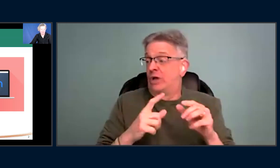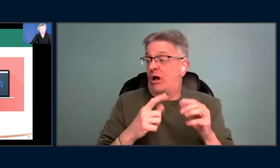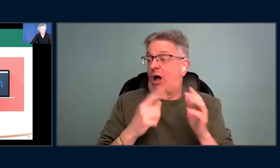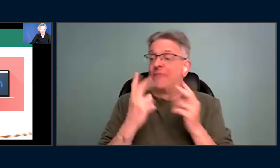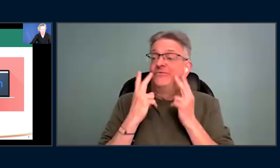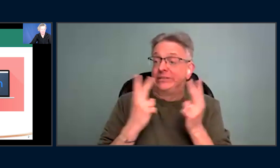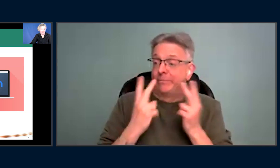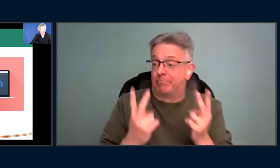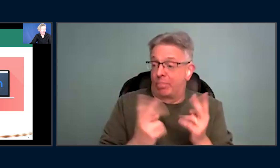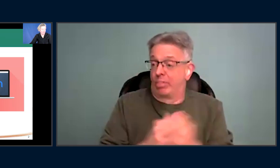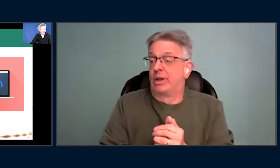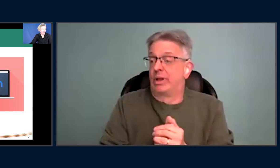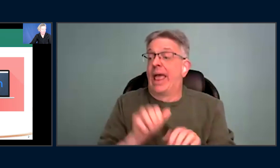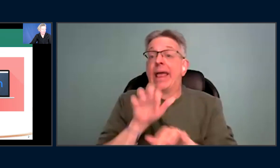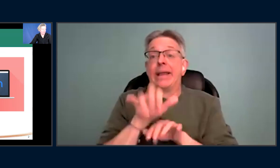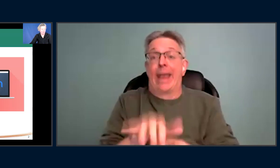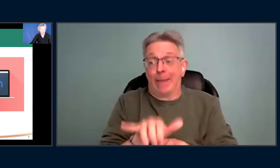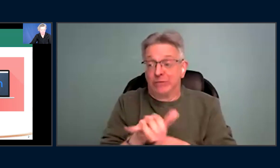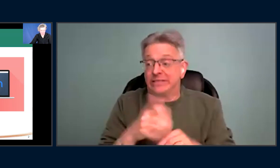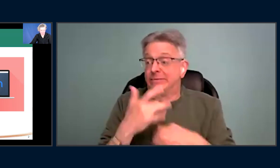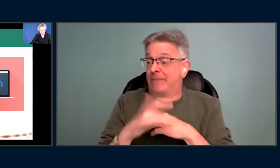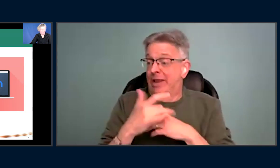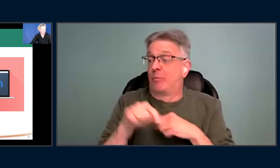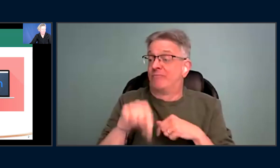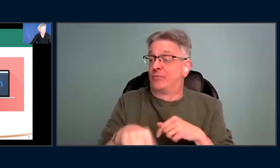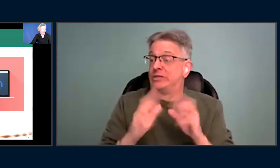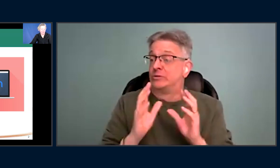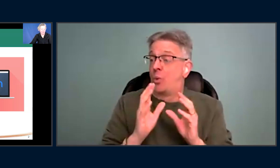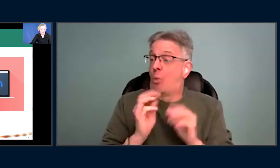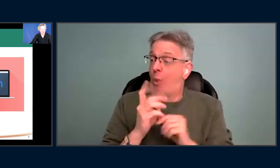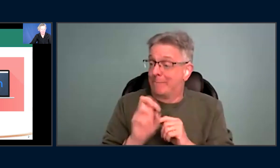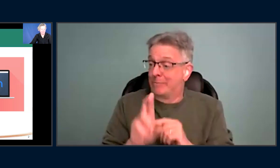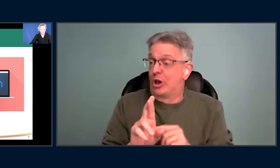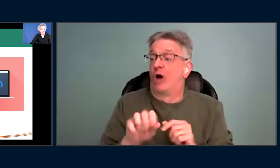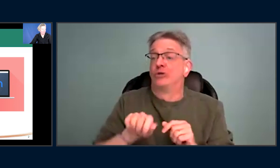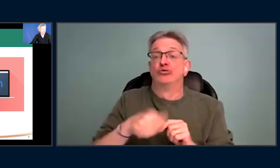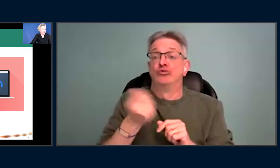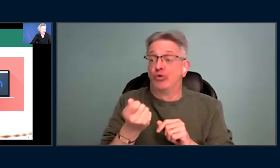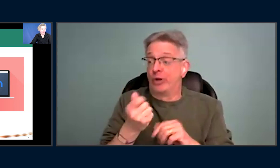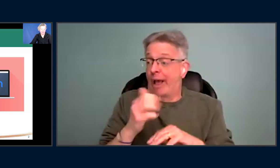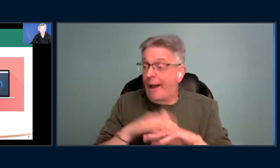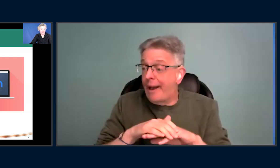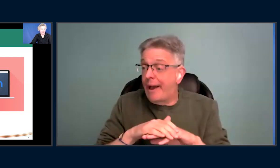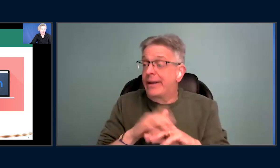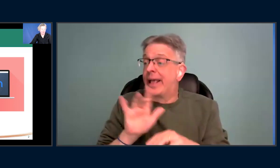and the interpreter videos are visible. Captioning is available for this webinar.